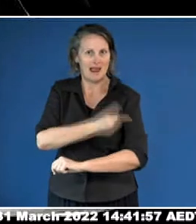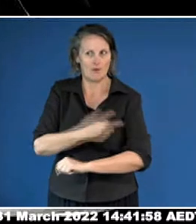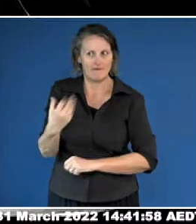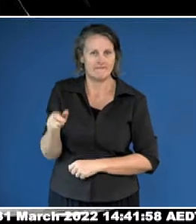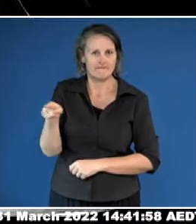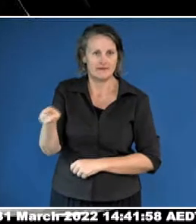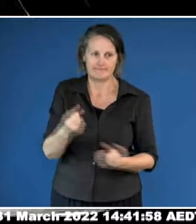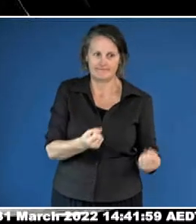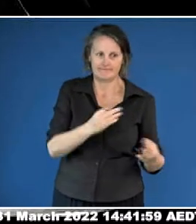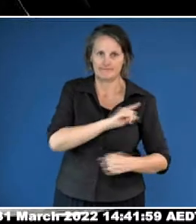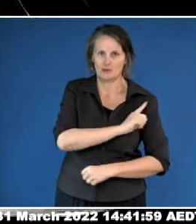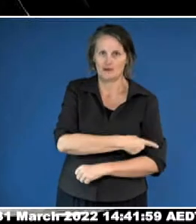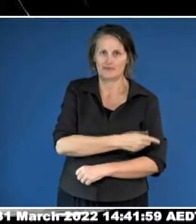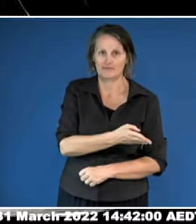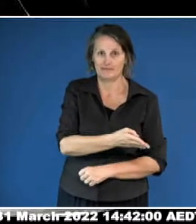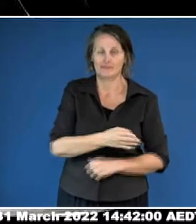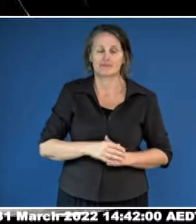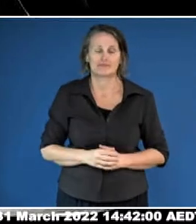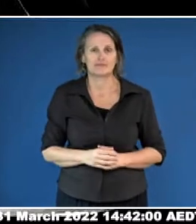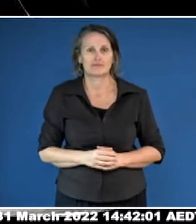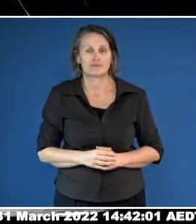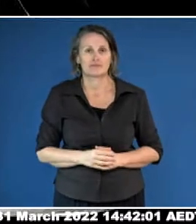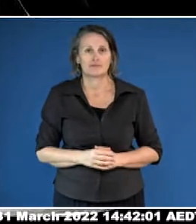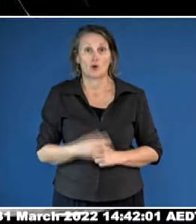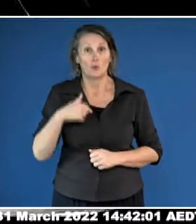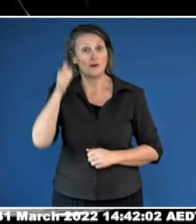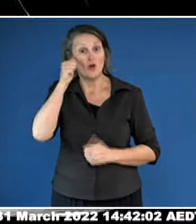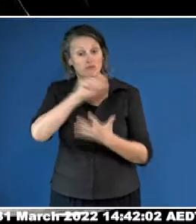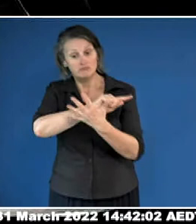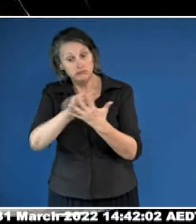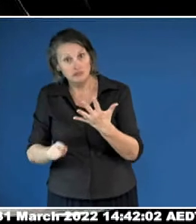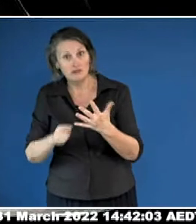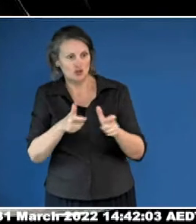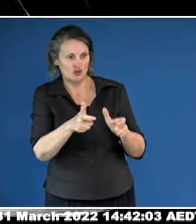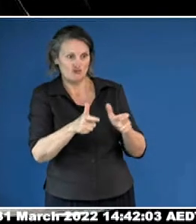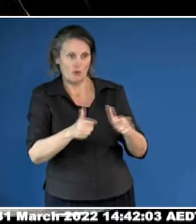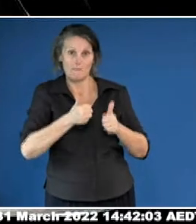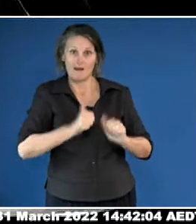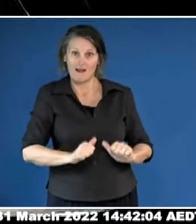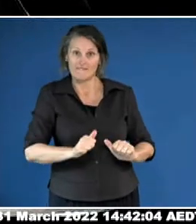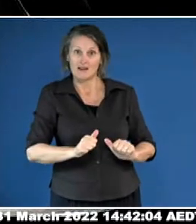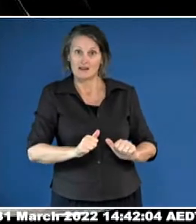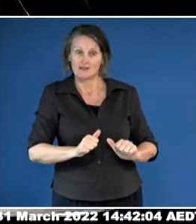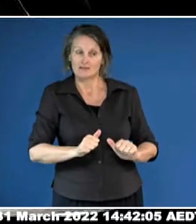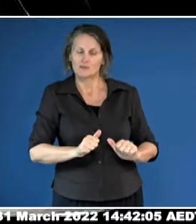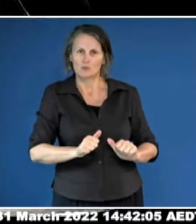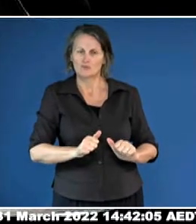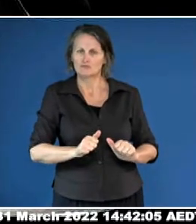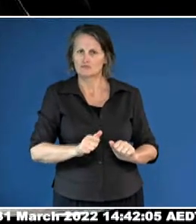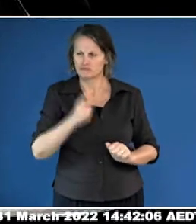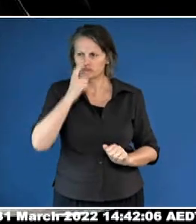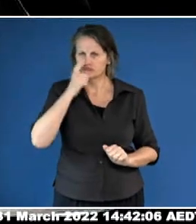We know as well that the use of restrictive practices is very severe and very commonplace